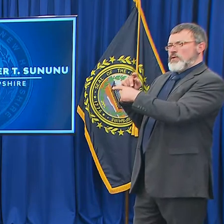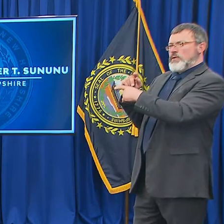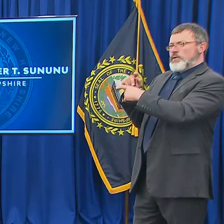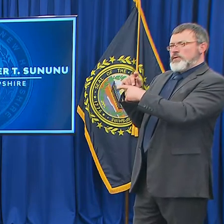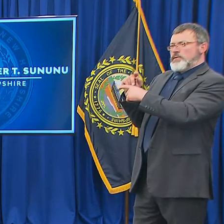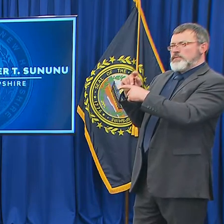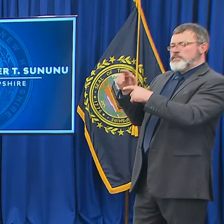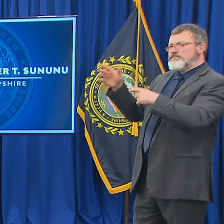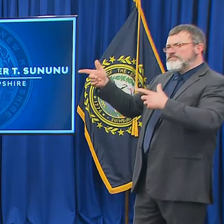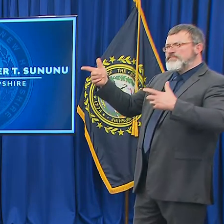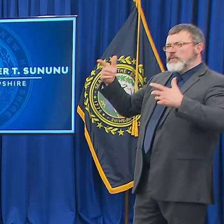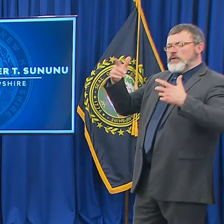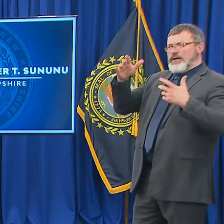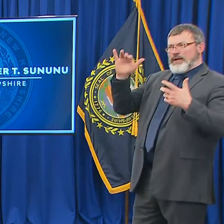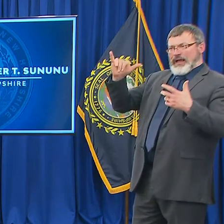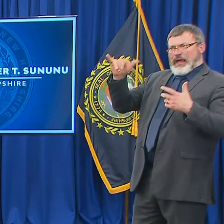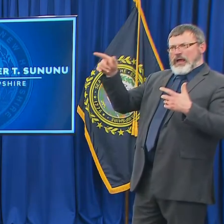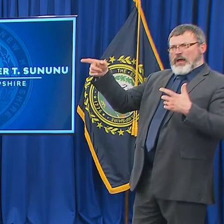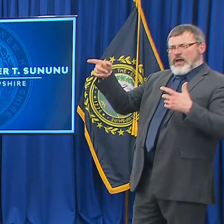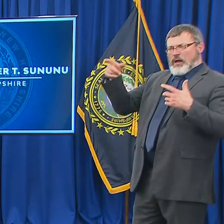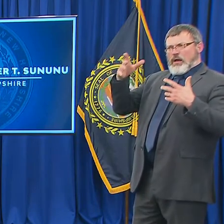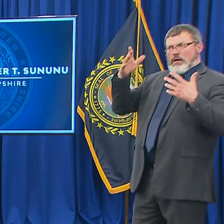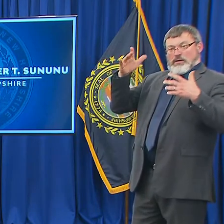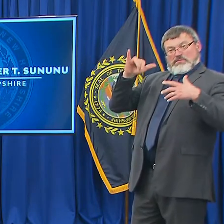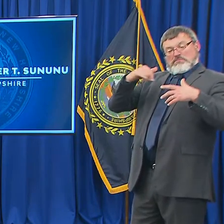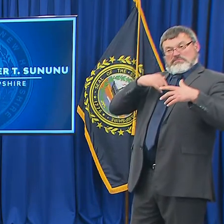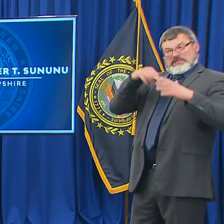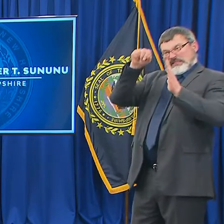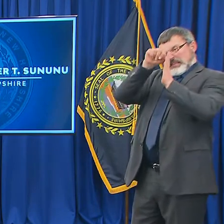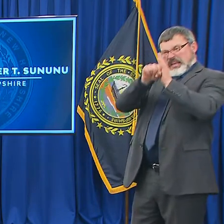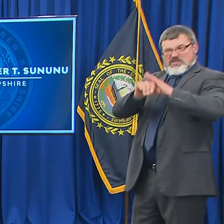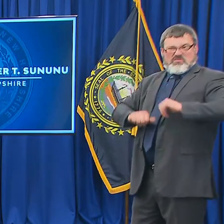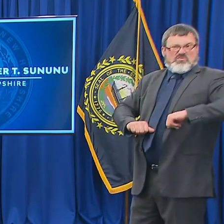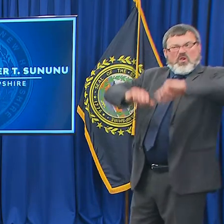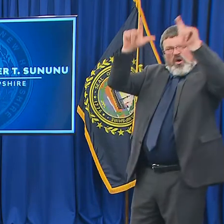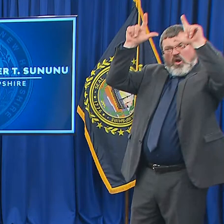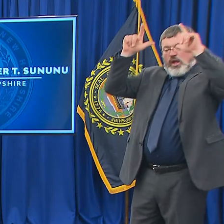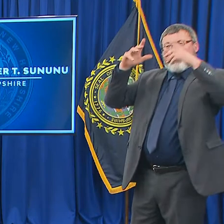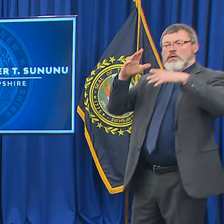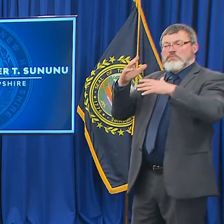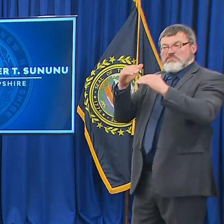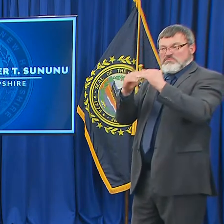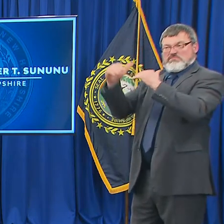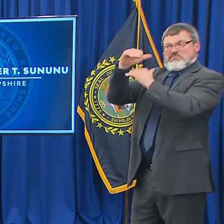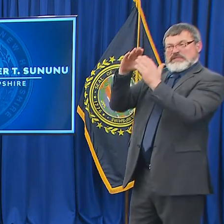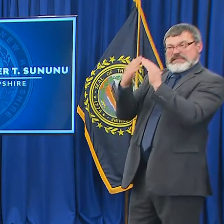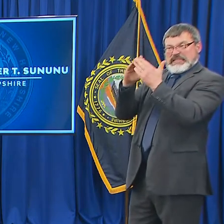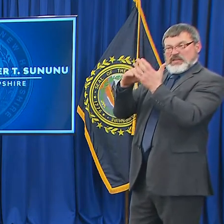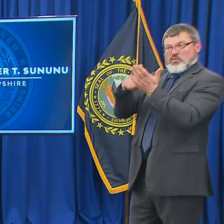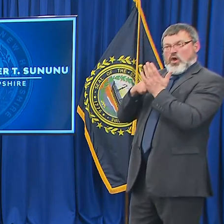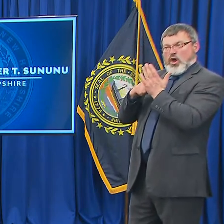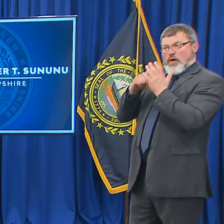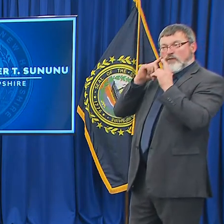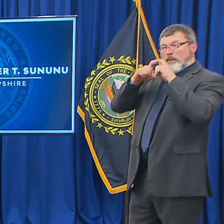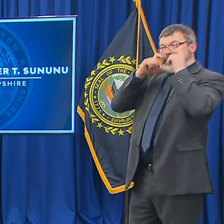Given that a lot of the transmission is happening and people home may not come up at a lot of these conferences